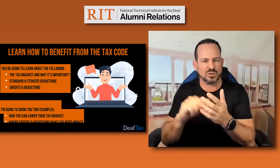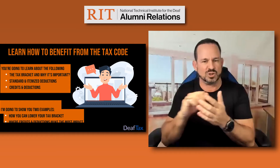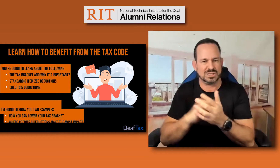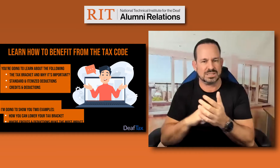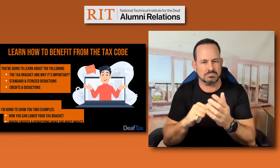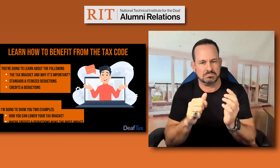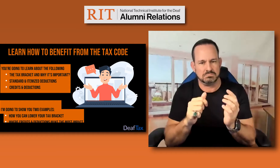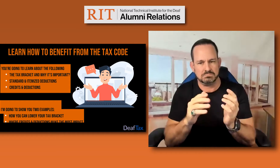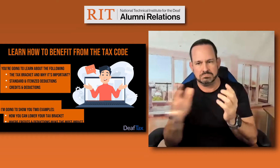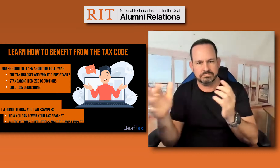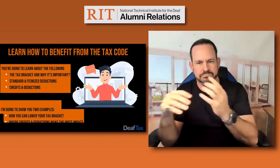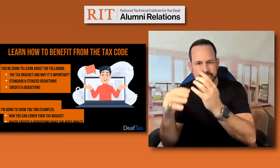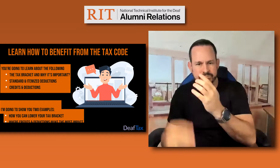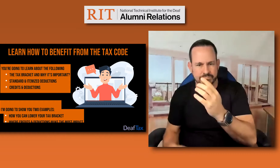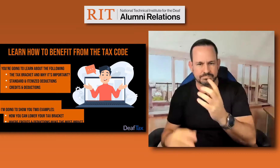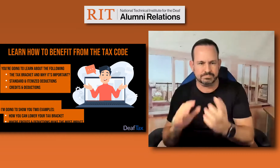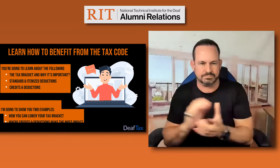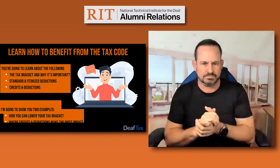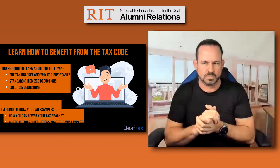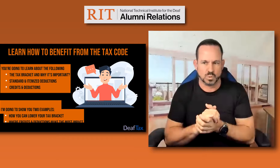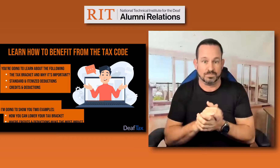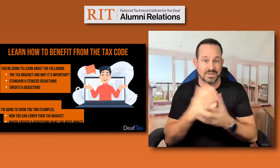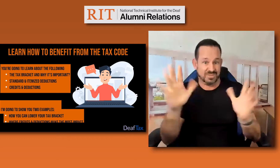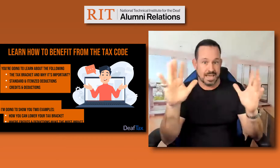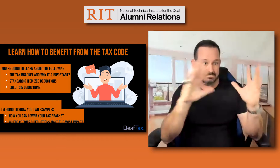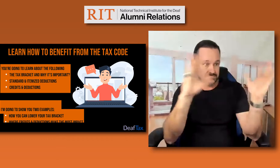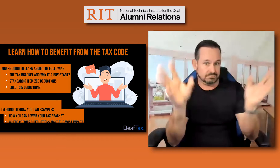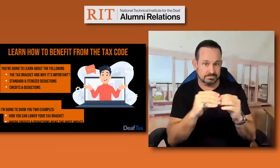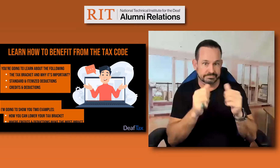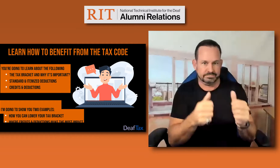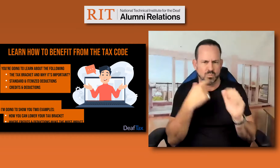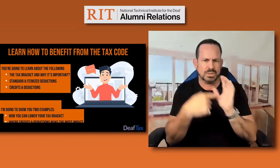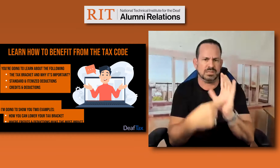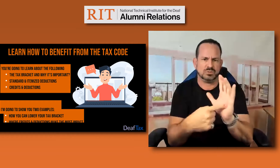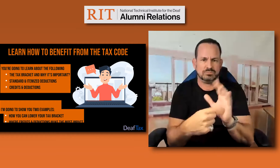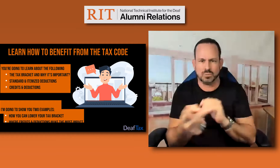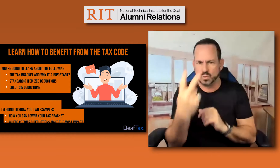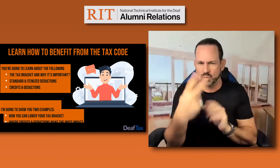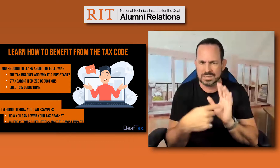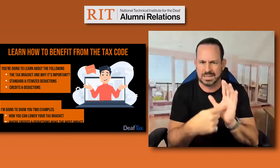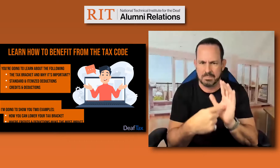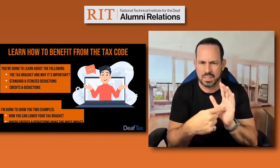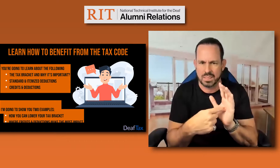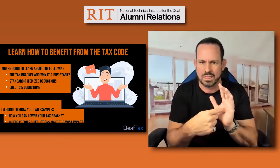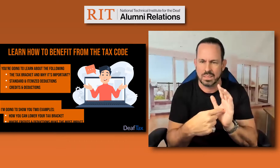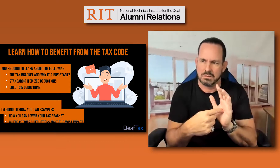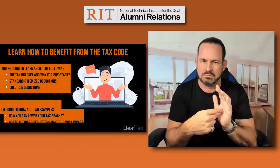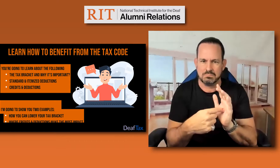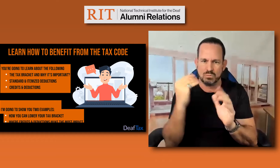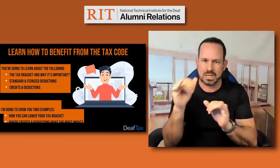we have two different types-- and then also deductions. I will also show you two examples.